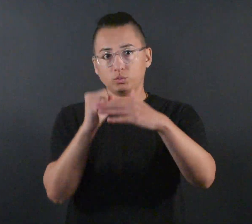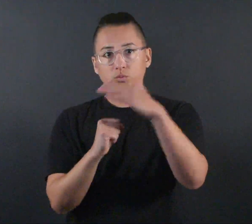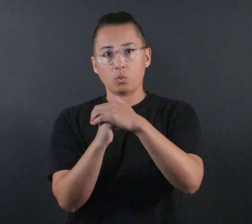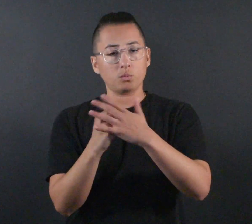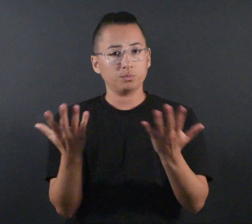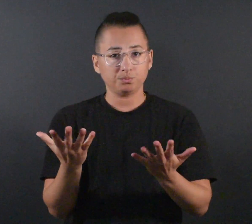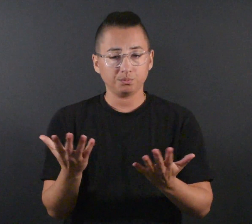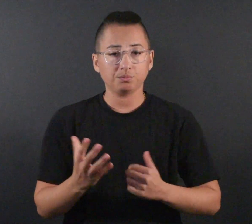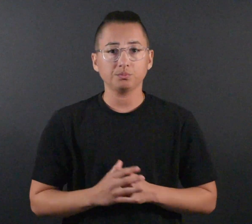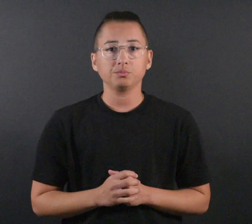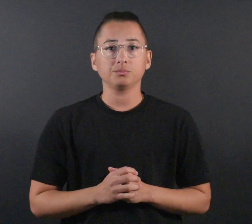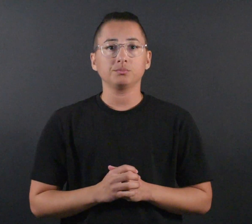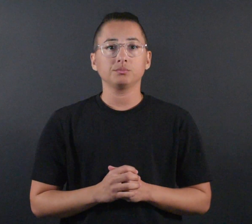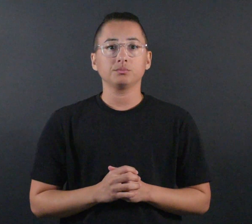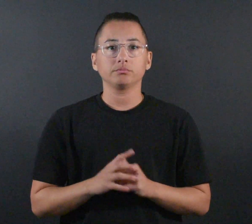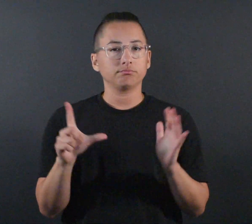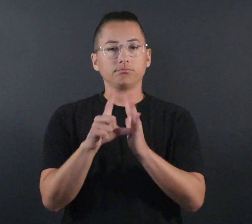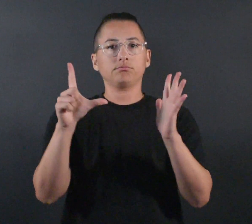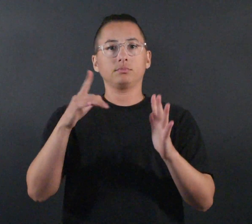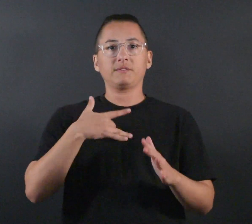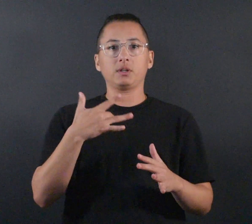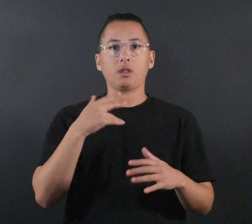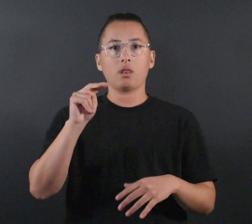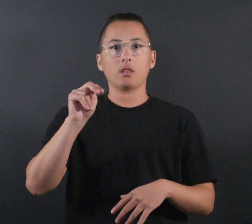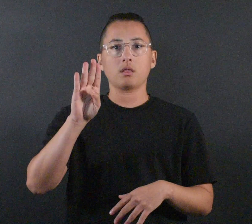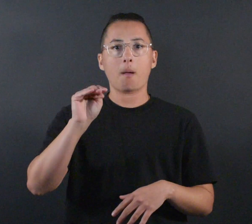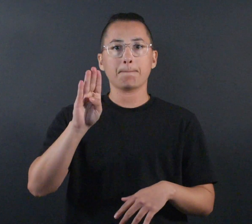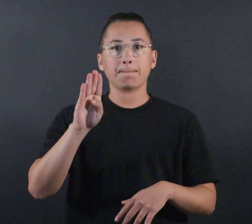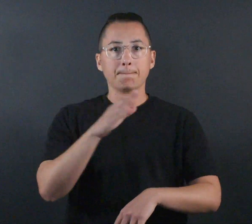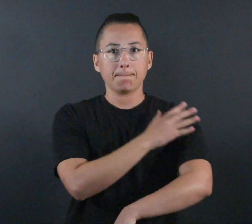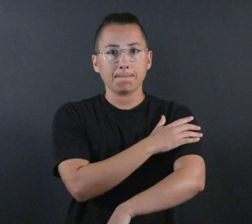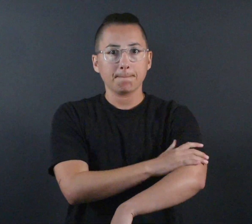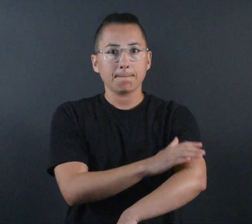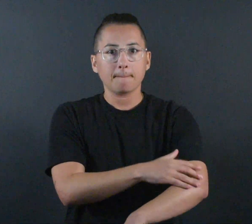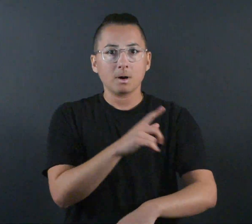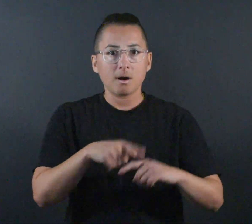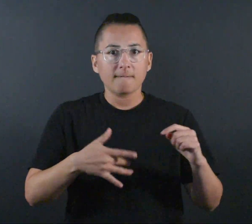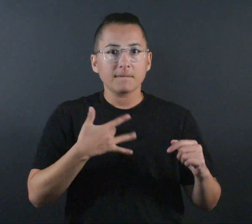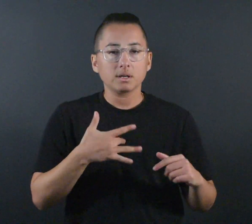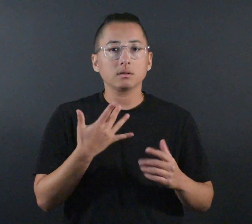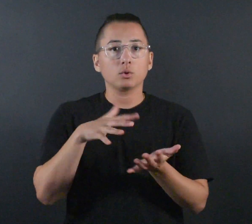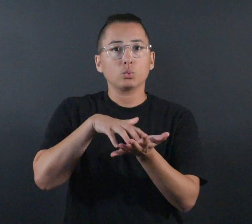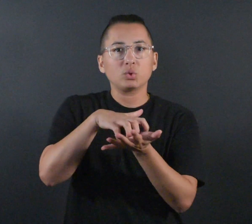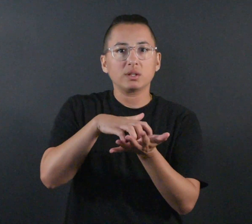The signs and symptoms of stroke are: • Sudden numbness or weakness of the face,